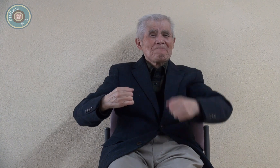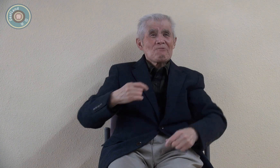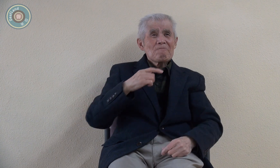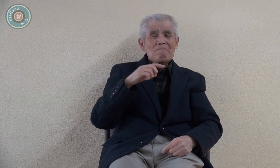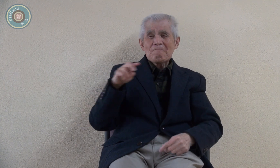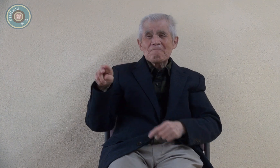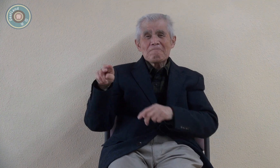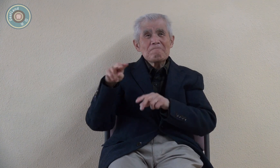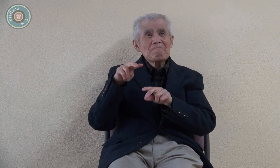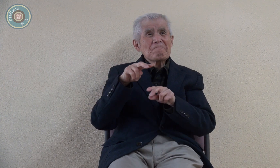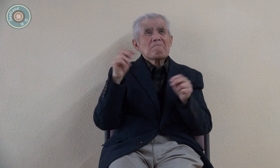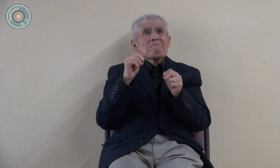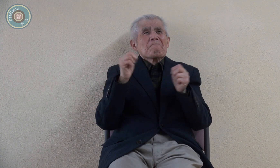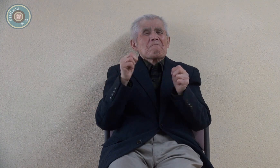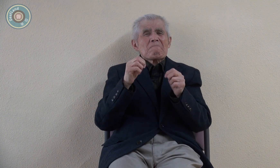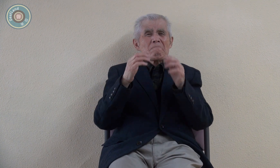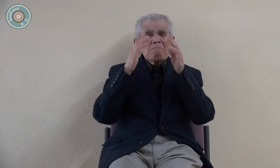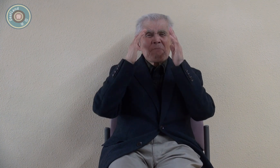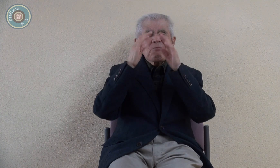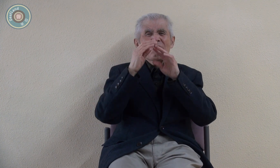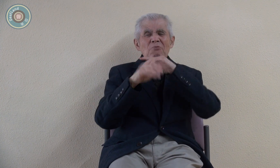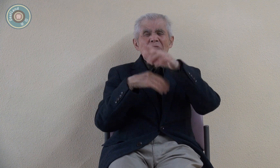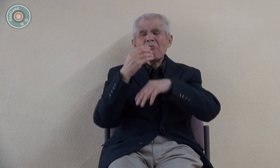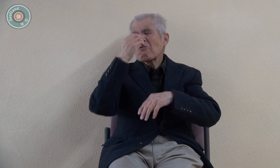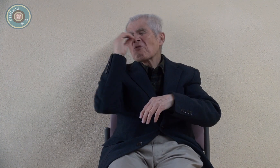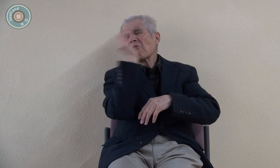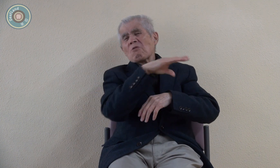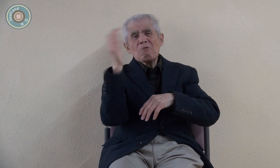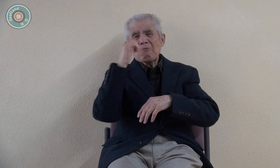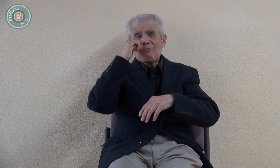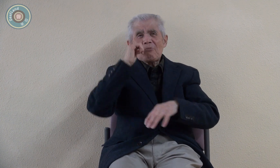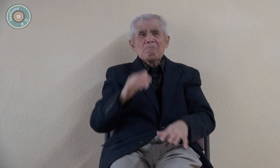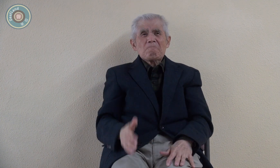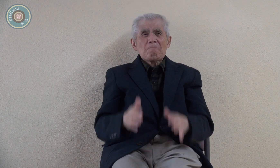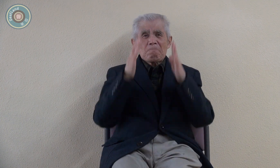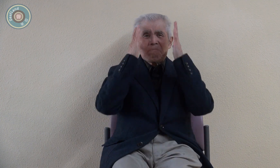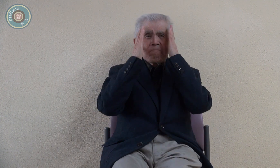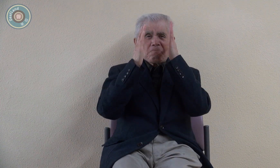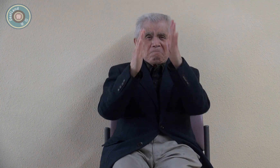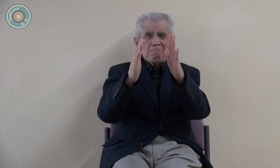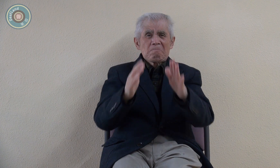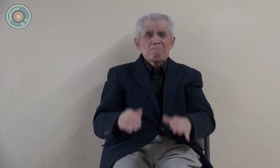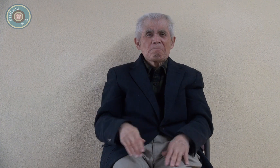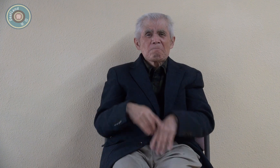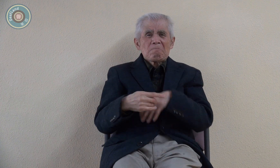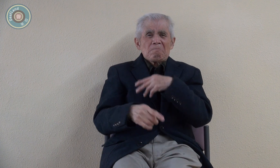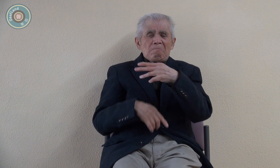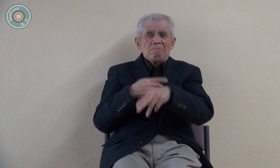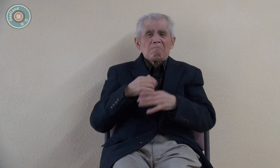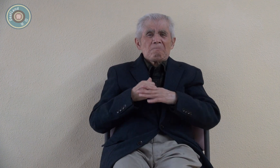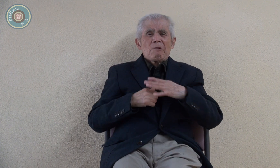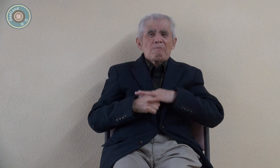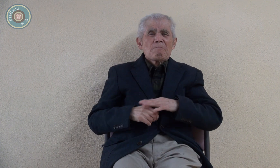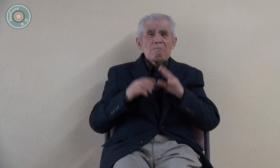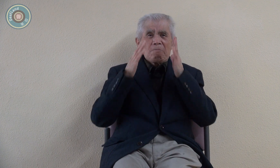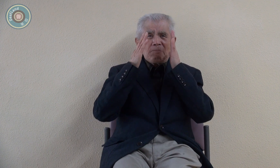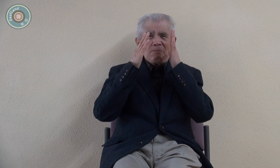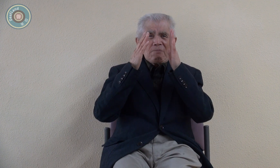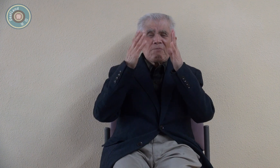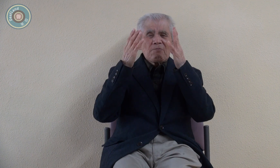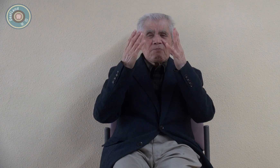I was scared So, I was always serious